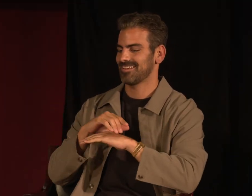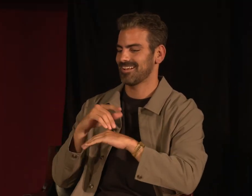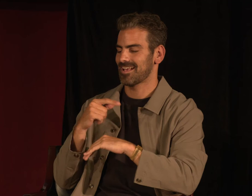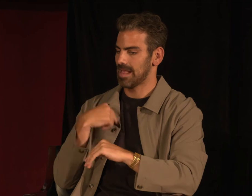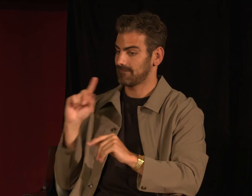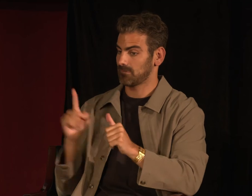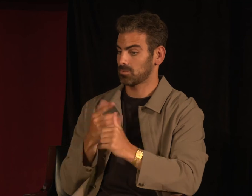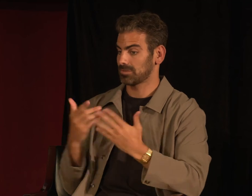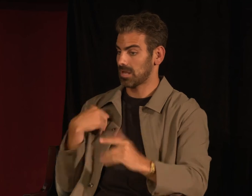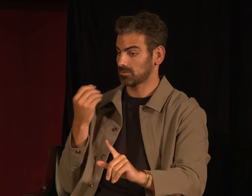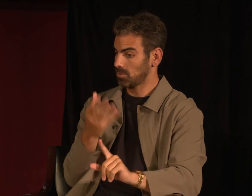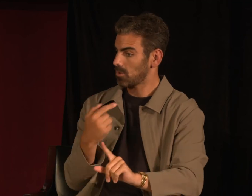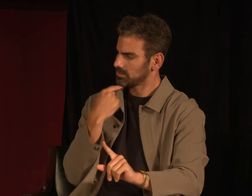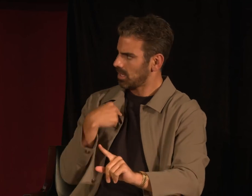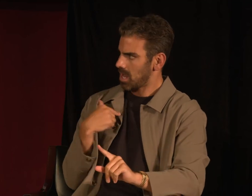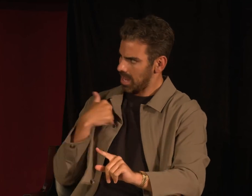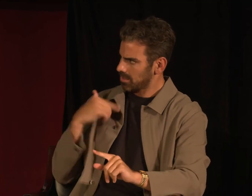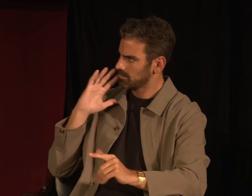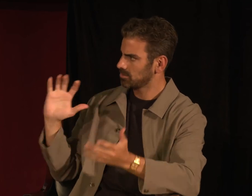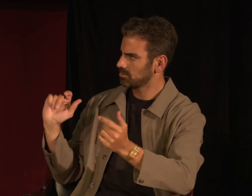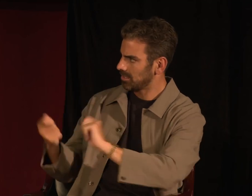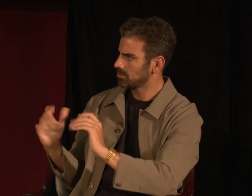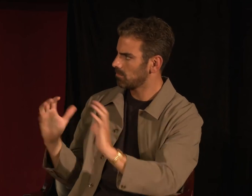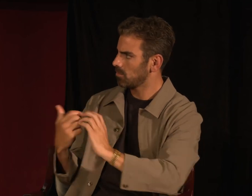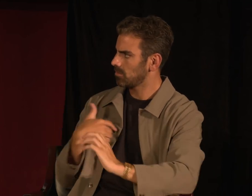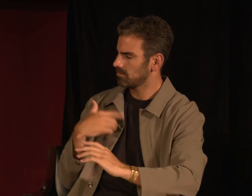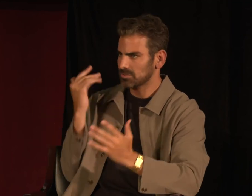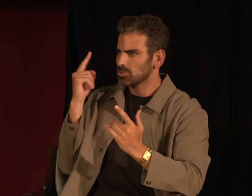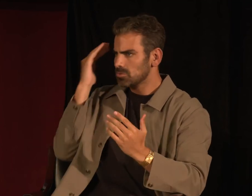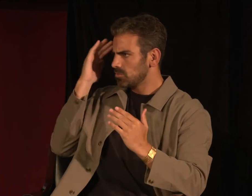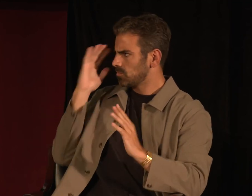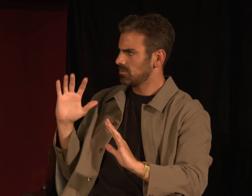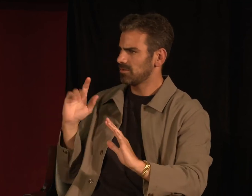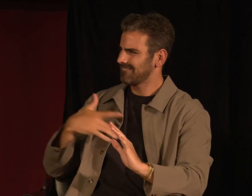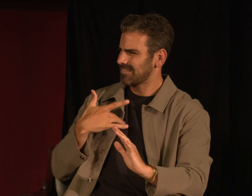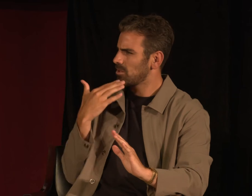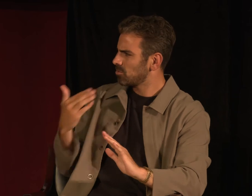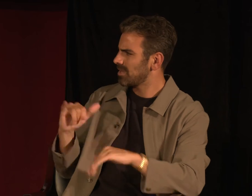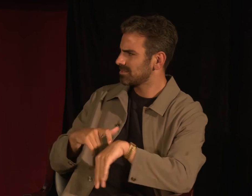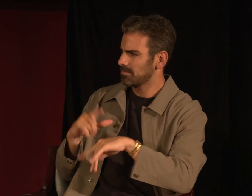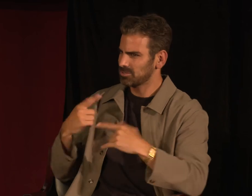onto set, and the first thing I told her, I said, I'm going to change the world. I'm going to change the world.